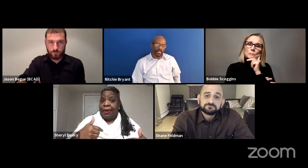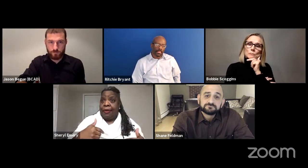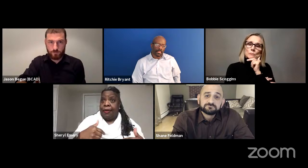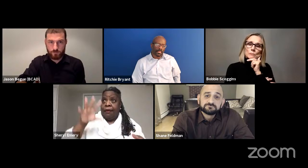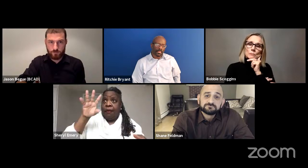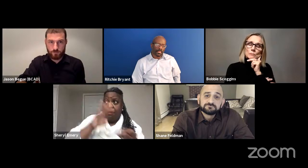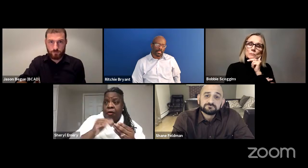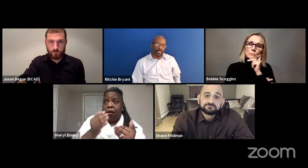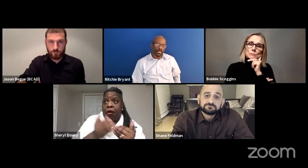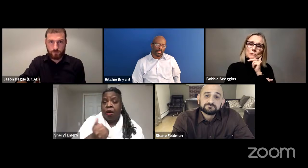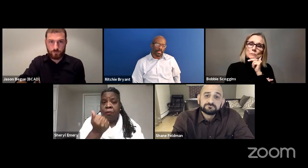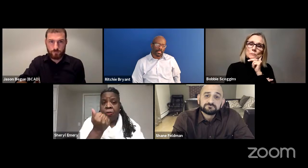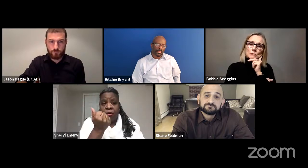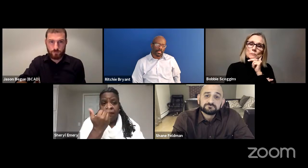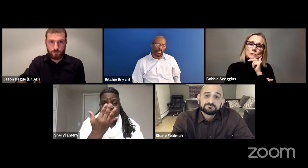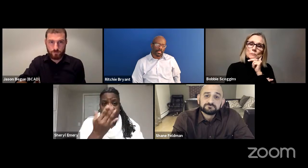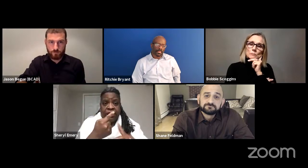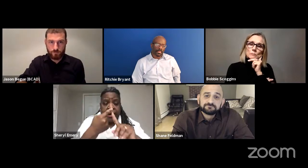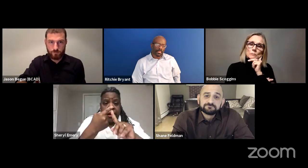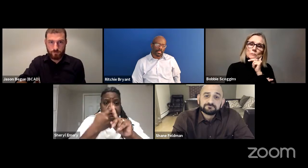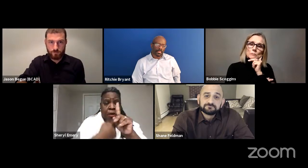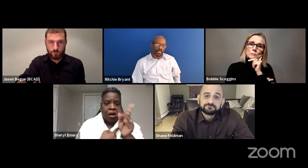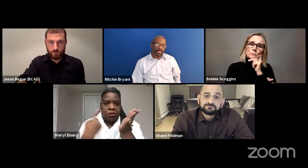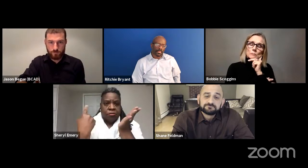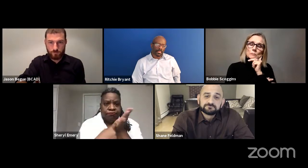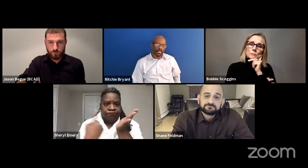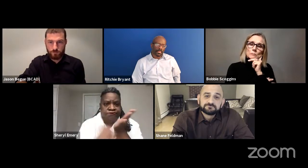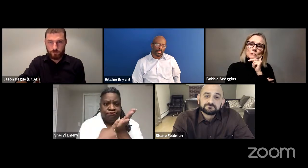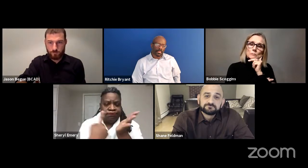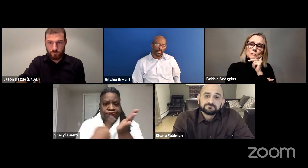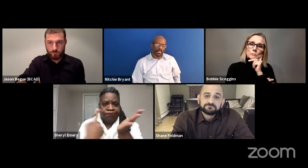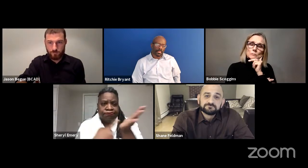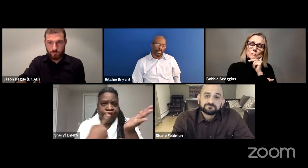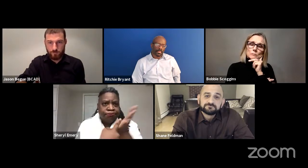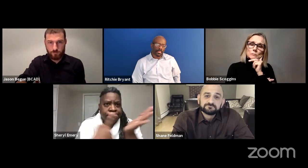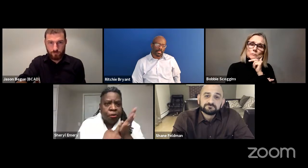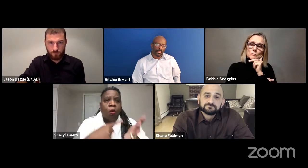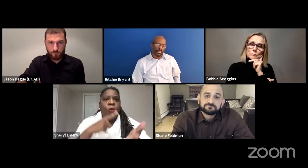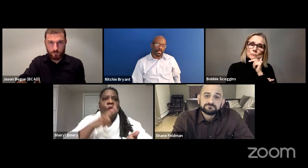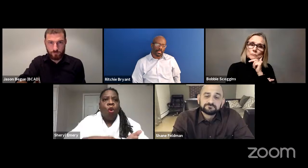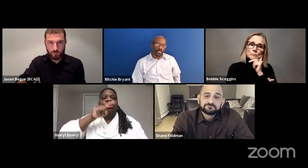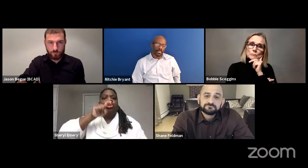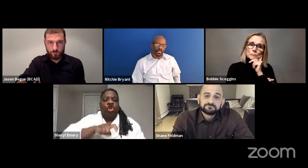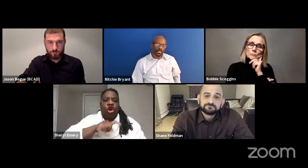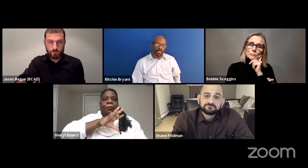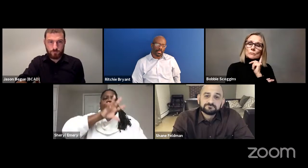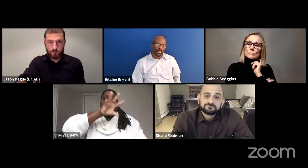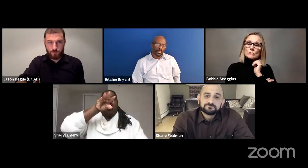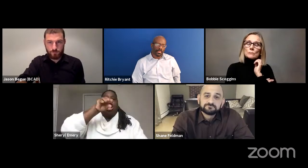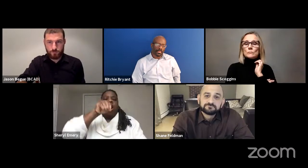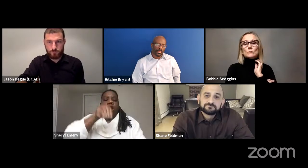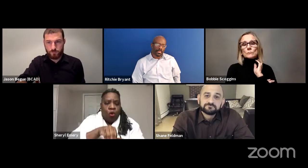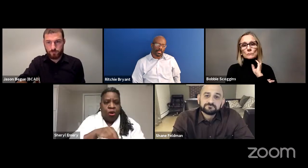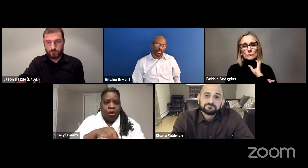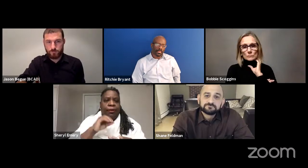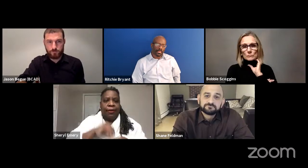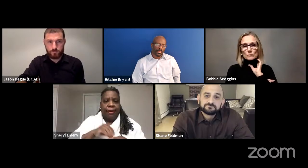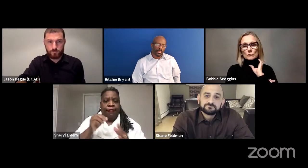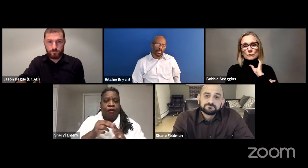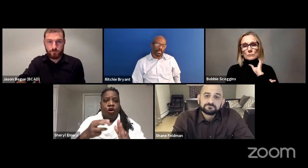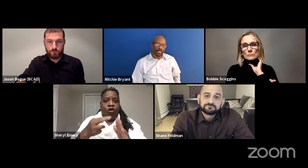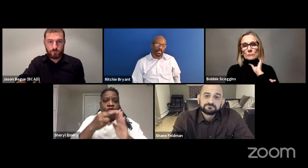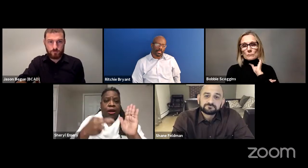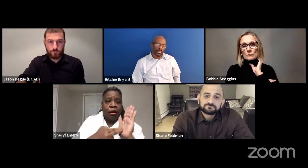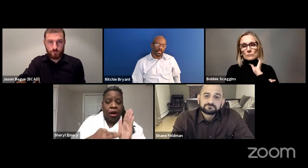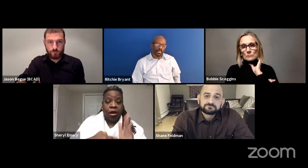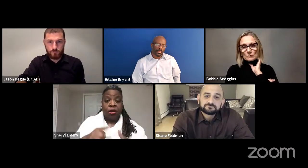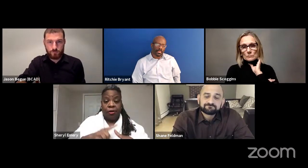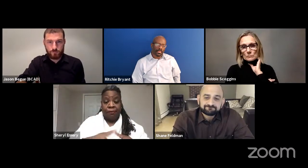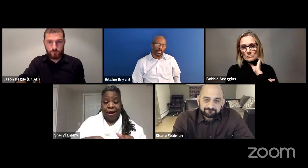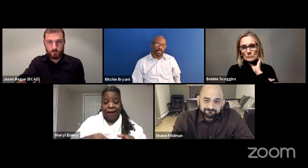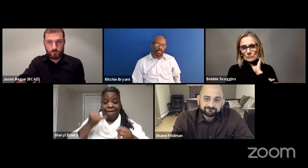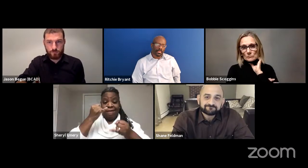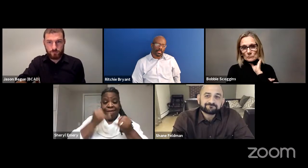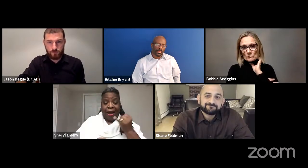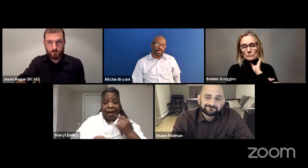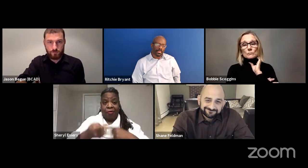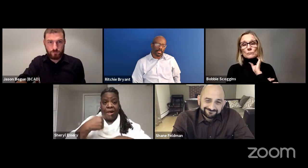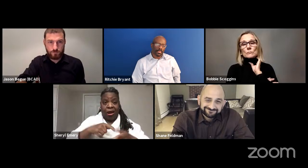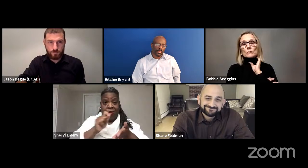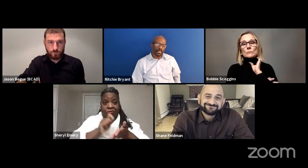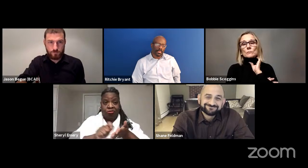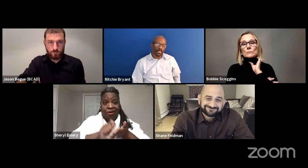have liked to have had. We had almost a 15‑month discussion about what the regulation should